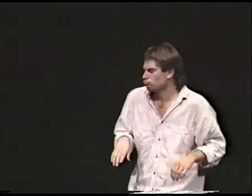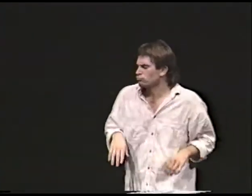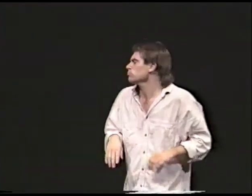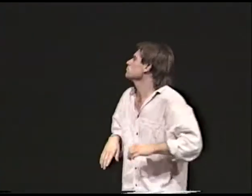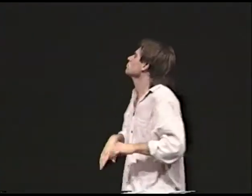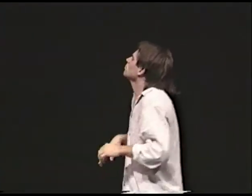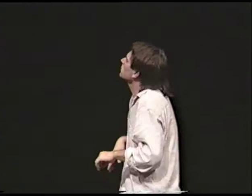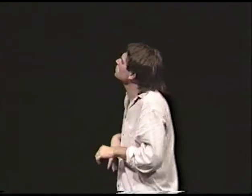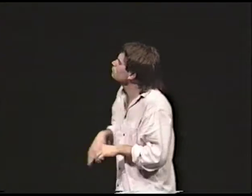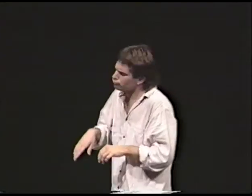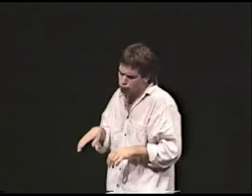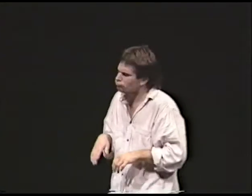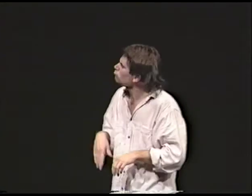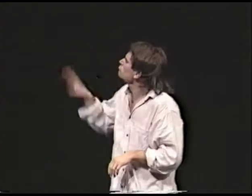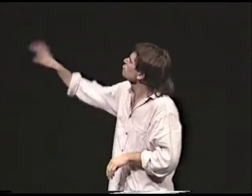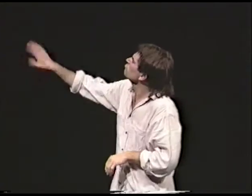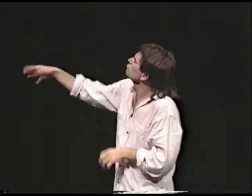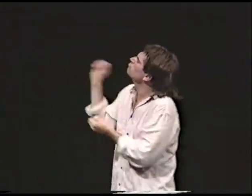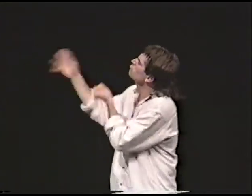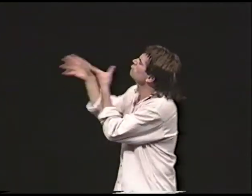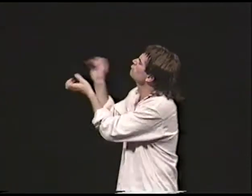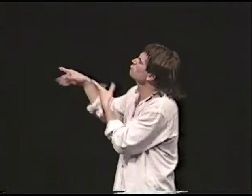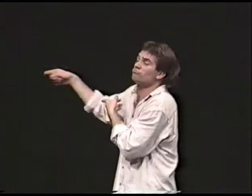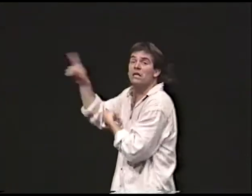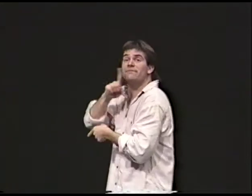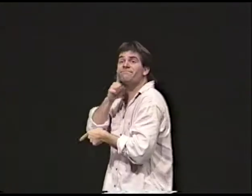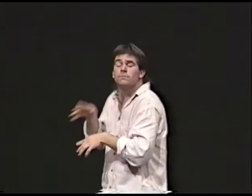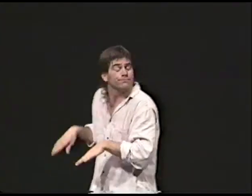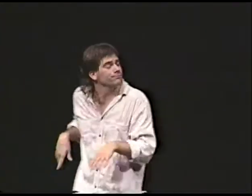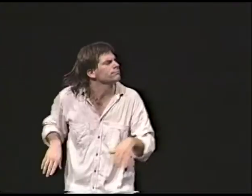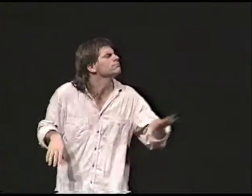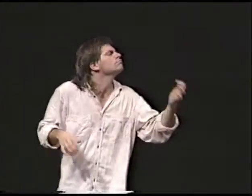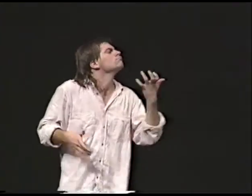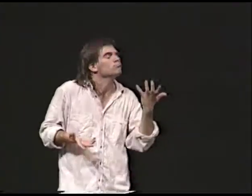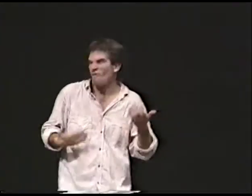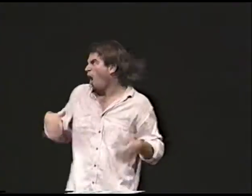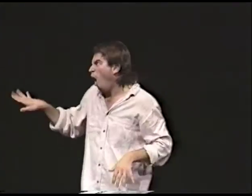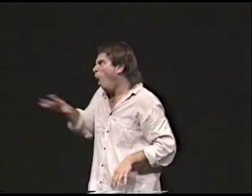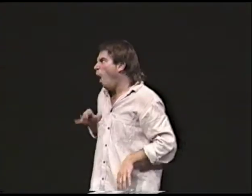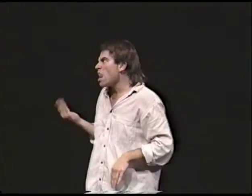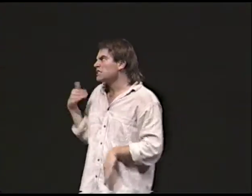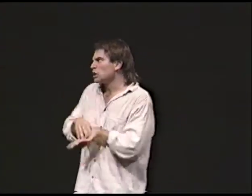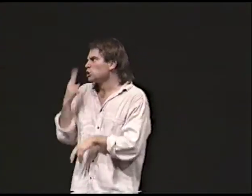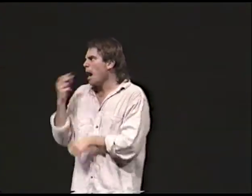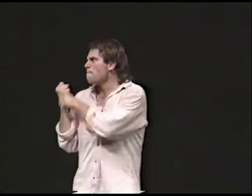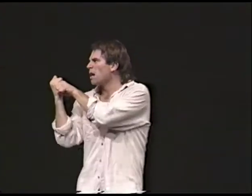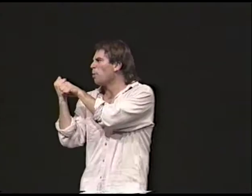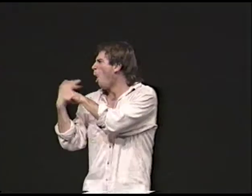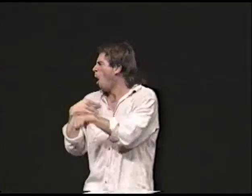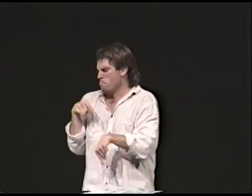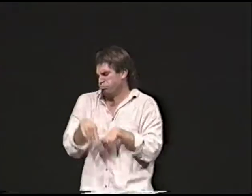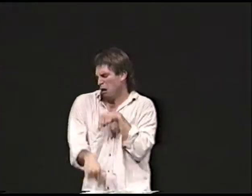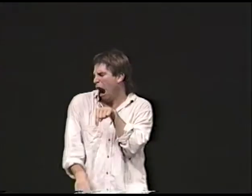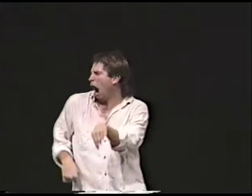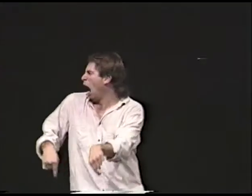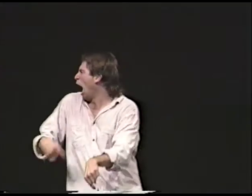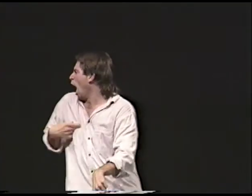And he was talking to his co-worker, signing, he was deaf. And he said, wow, did you see the game last night?